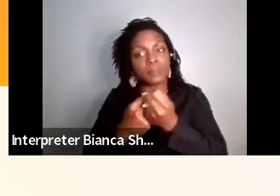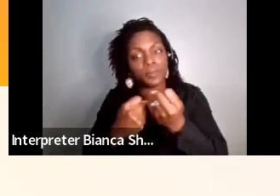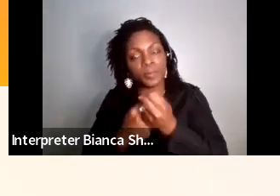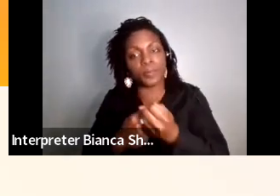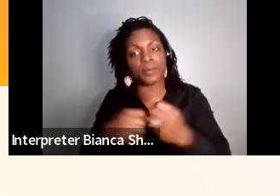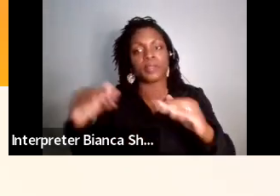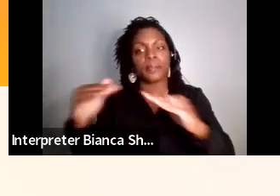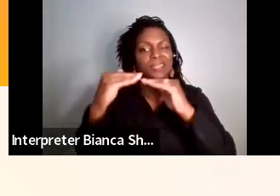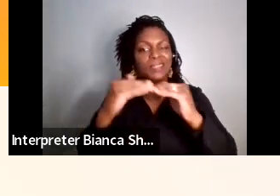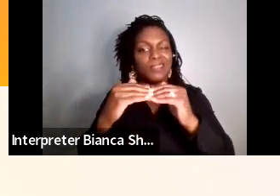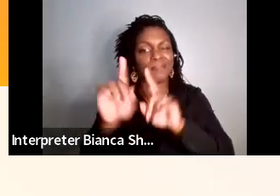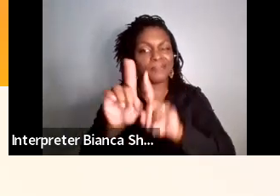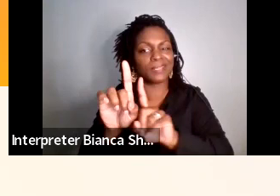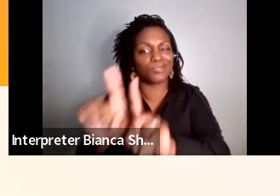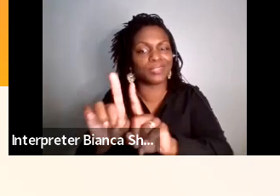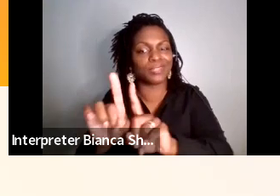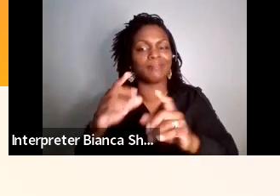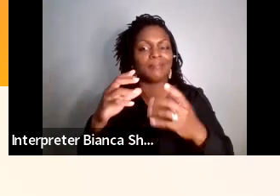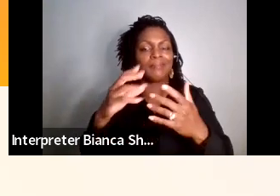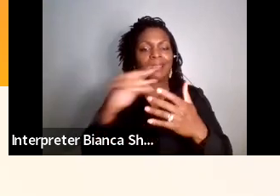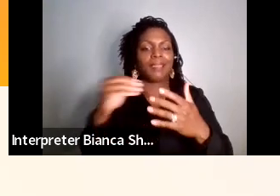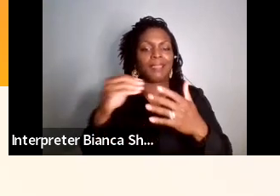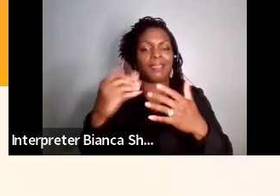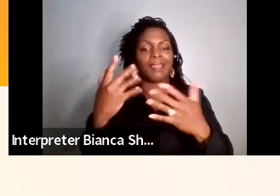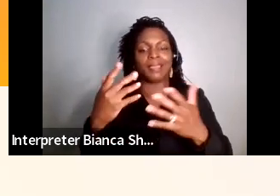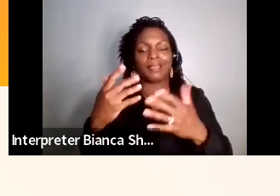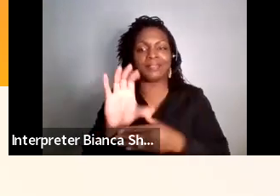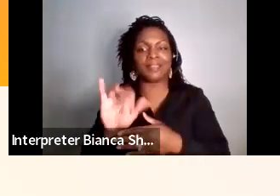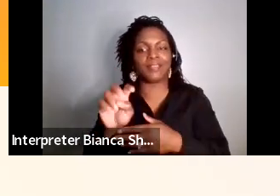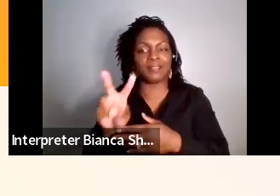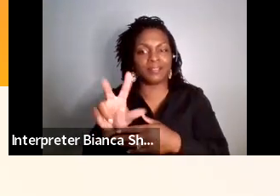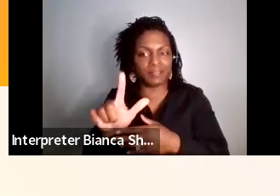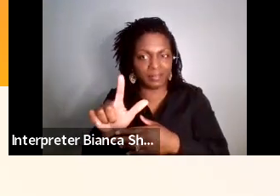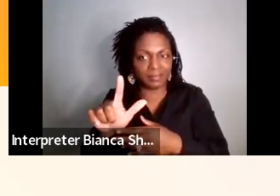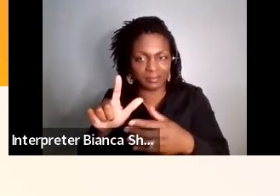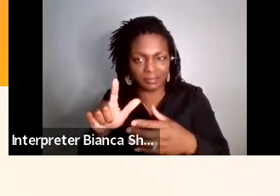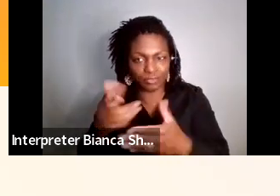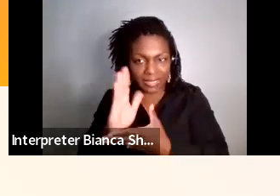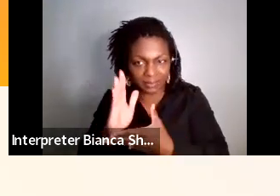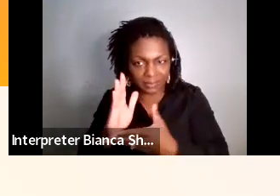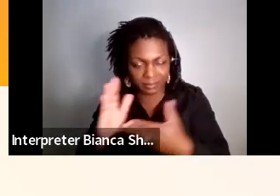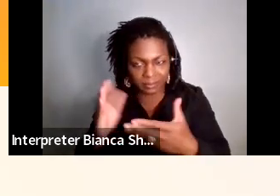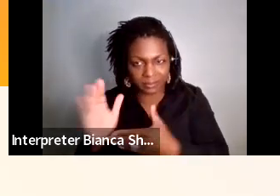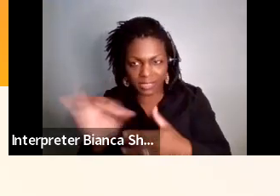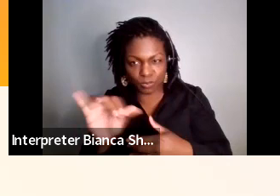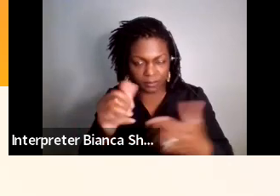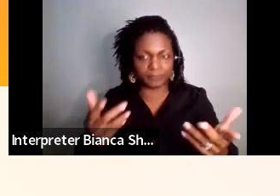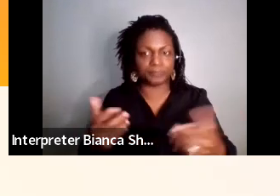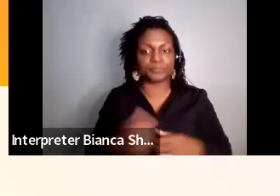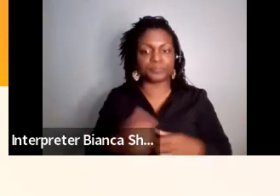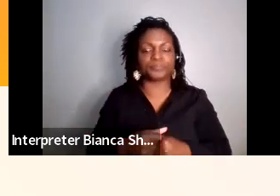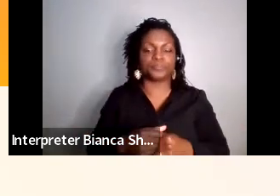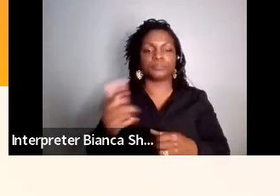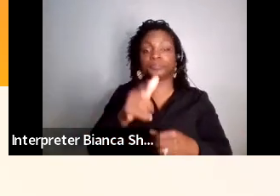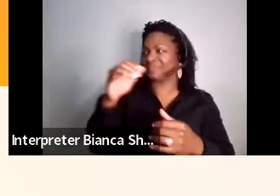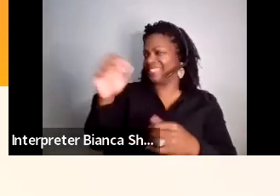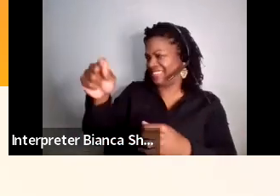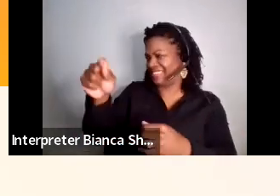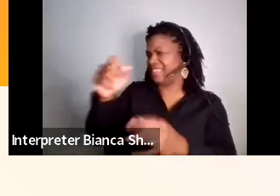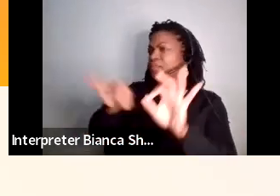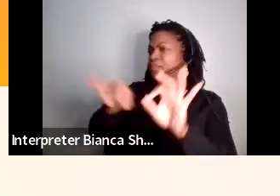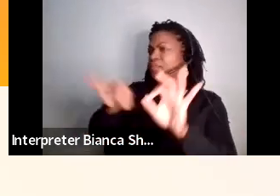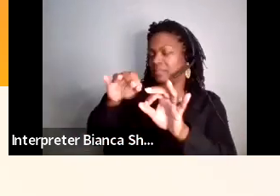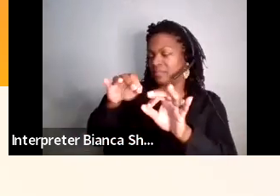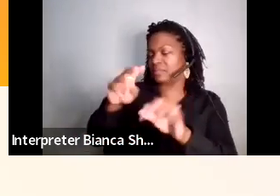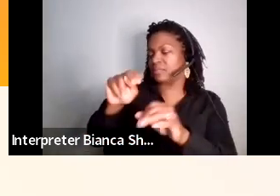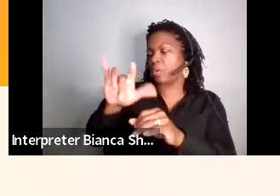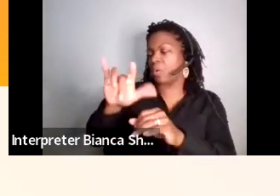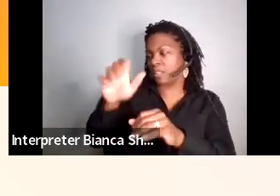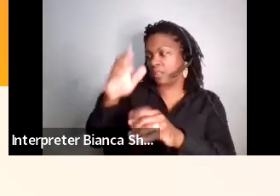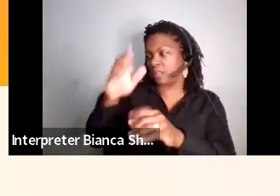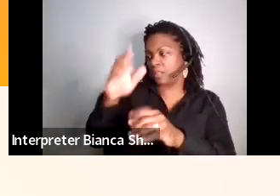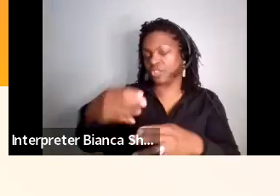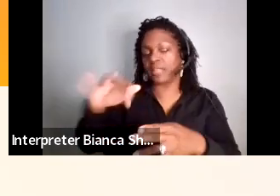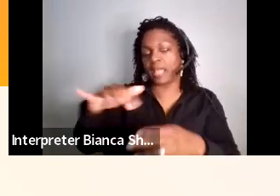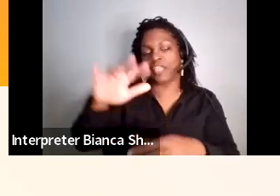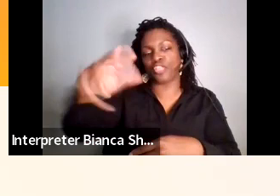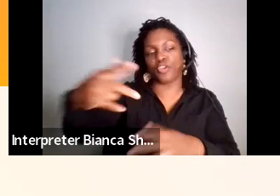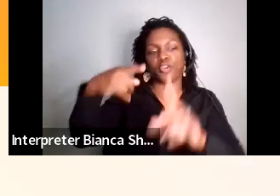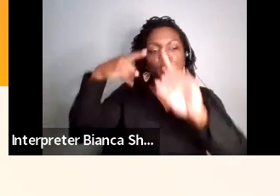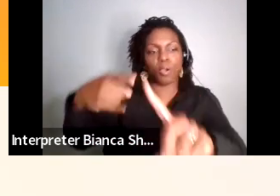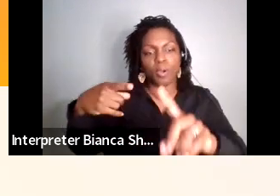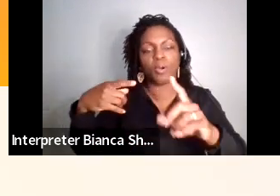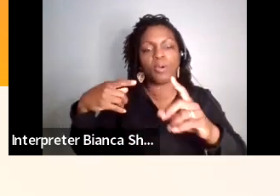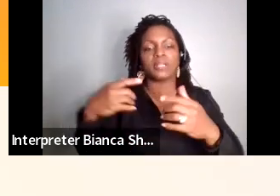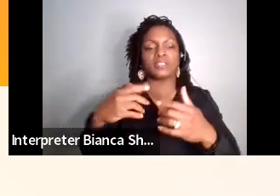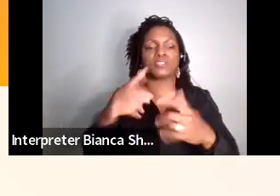Those are the overreaching bowls of the association of Yolf, and I think it's important Nicole to to point out that in the third, you know the third goal where it talks about work at ethics and a